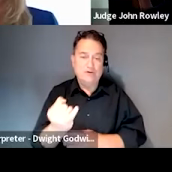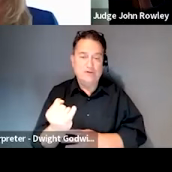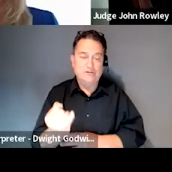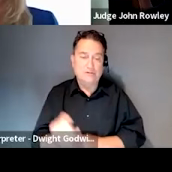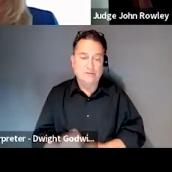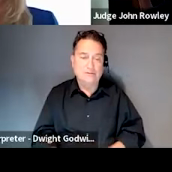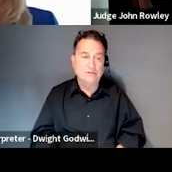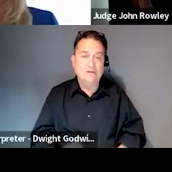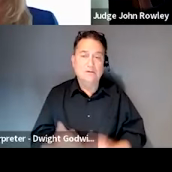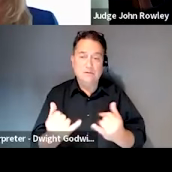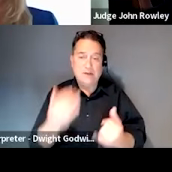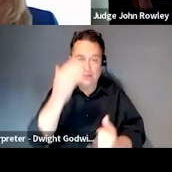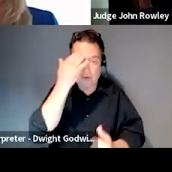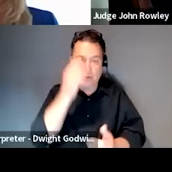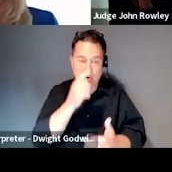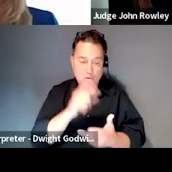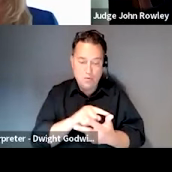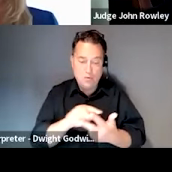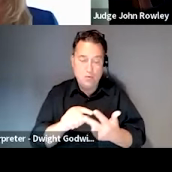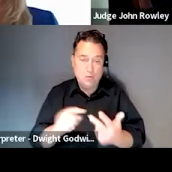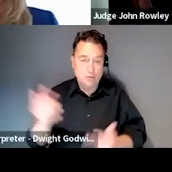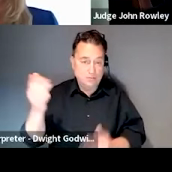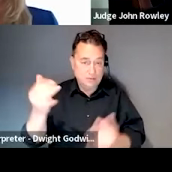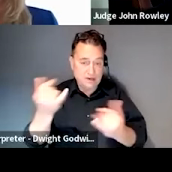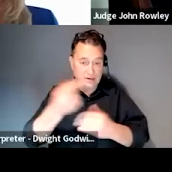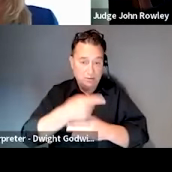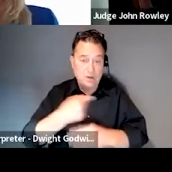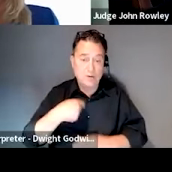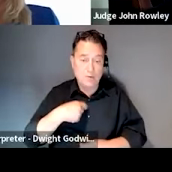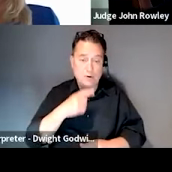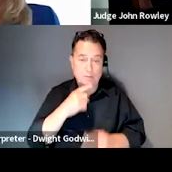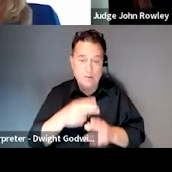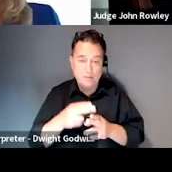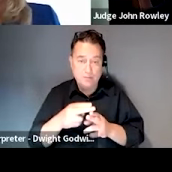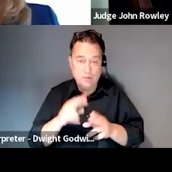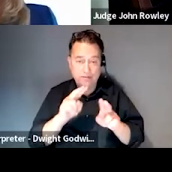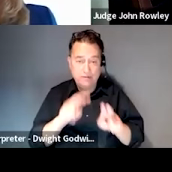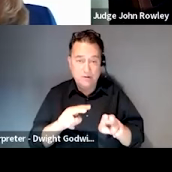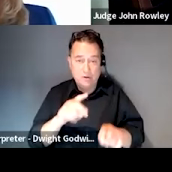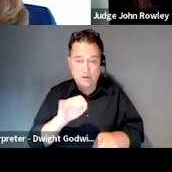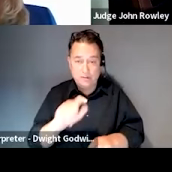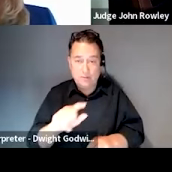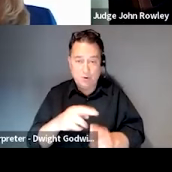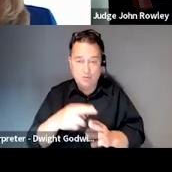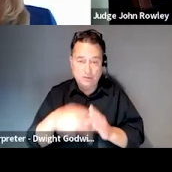And so now that you know who's going to be speaking with you today, we'll take a quick look at our poll results.